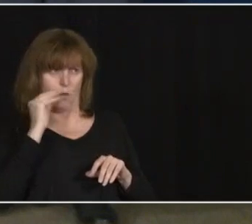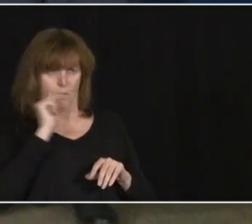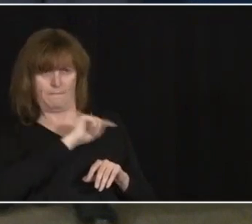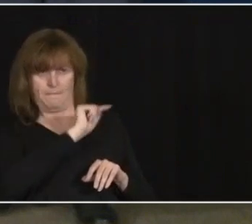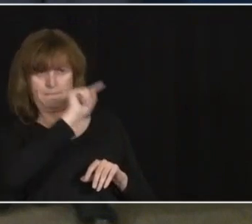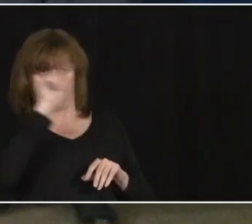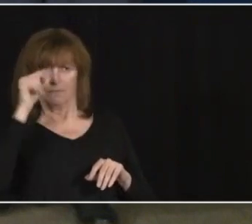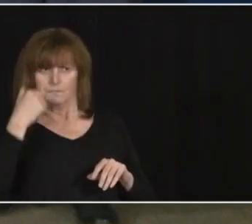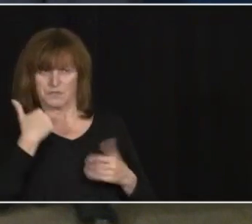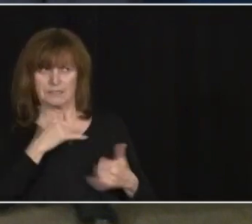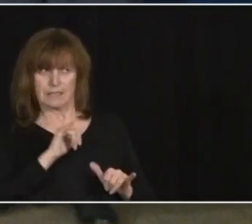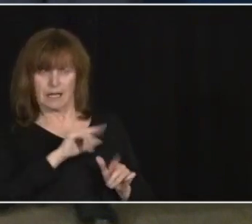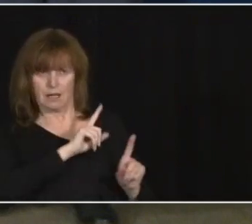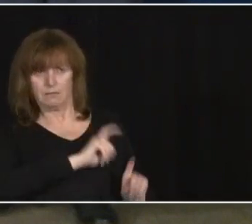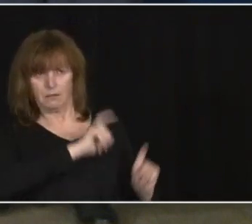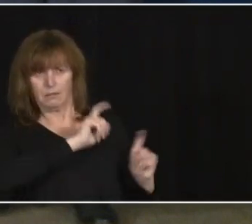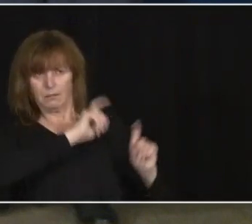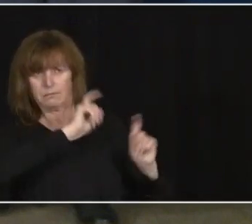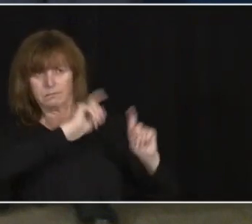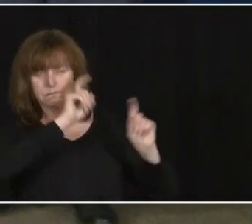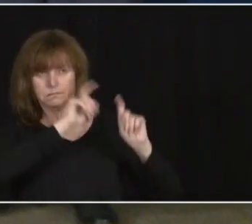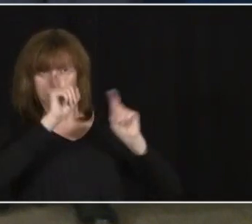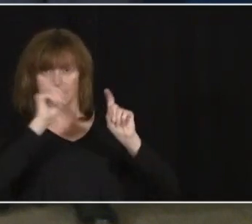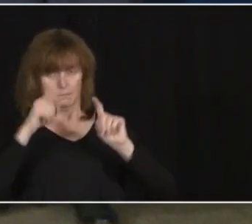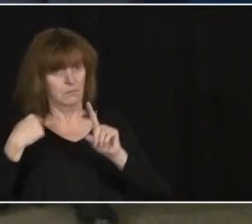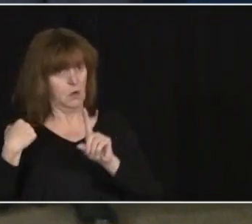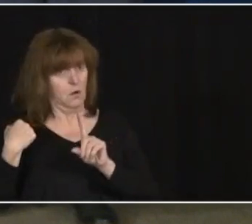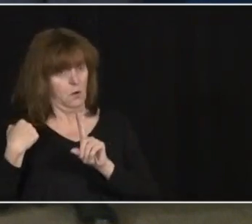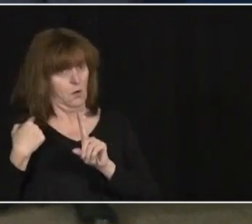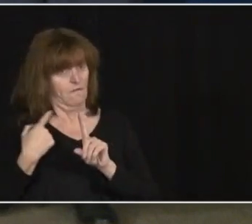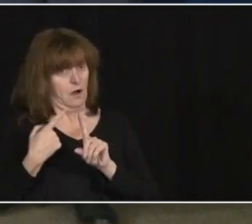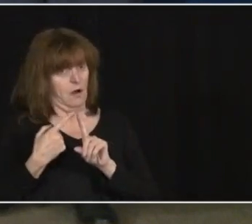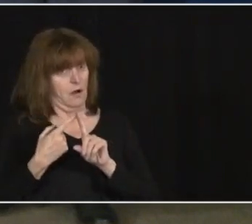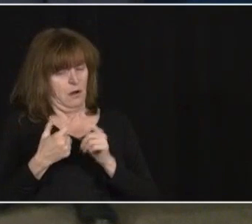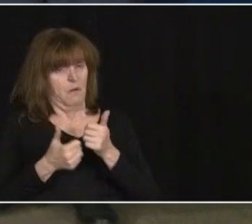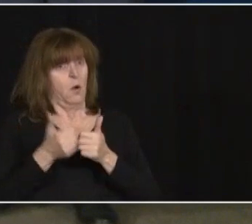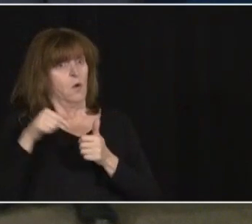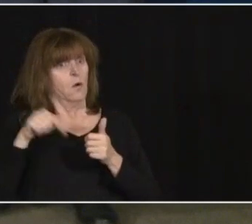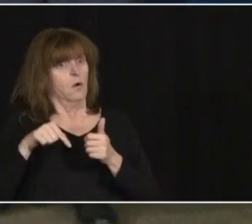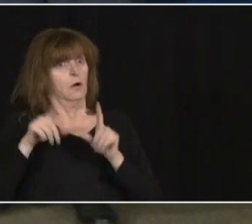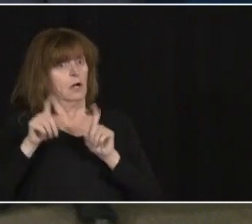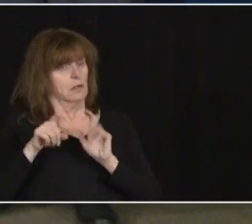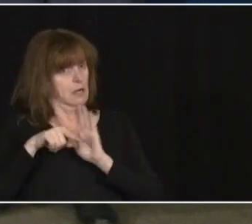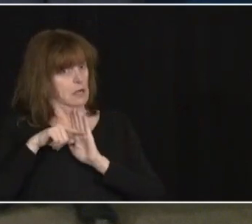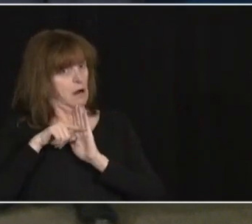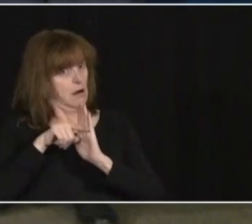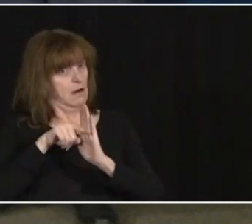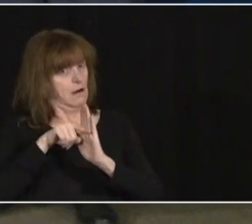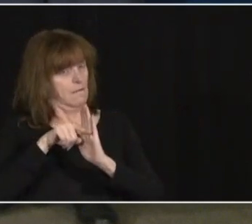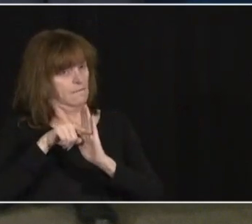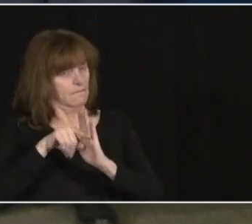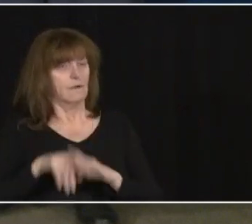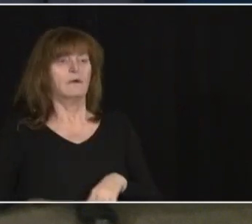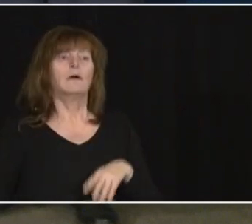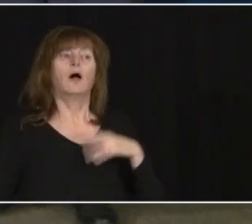The data so far, most of the tests have been negative. There have been three symptomatic individuals that were positive and those others were trying